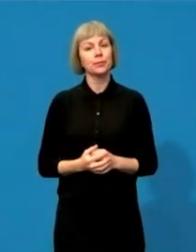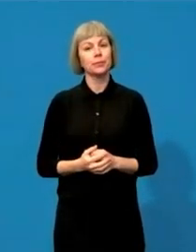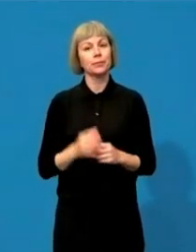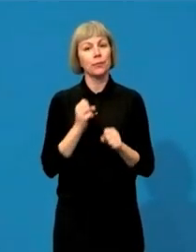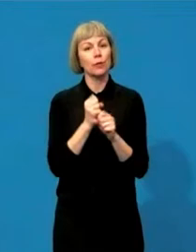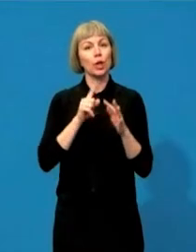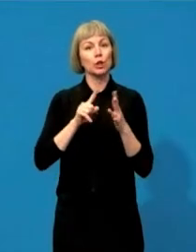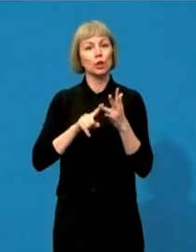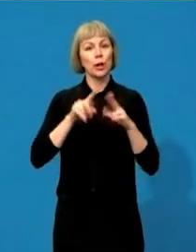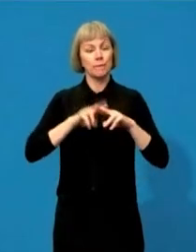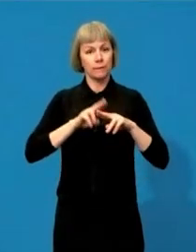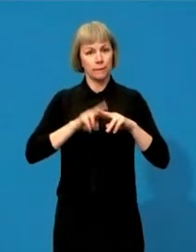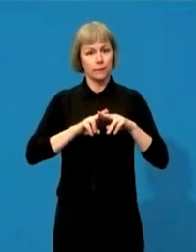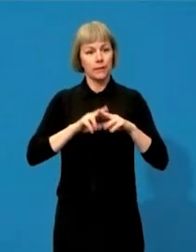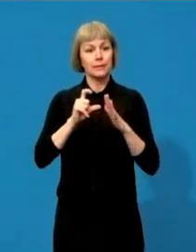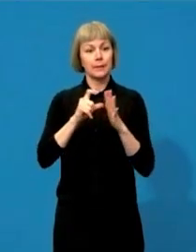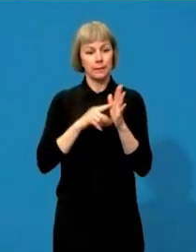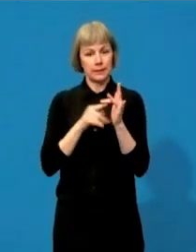Davis and Marmingee Hand.